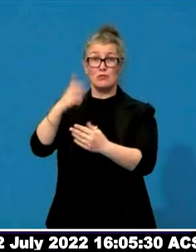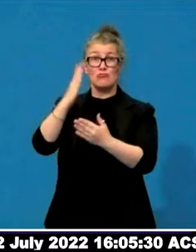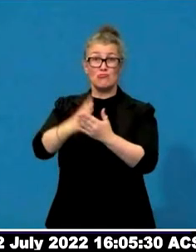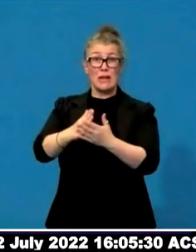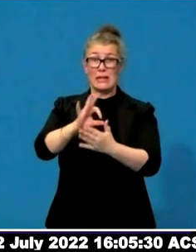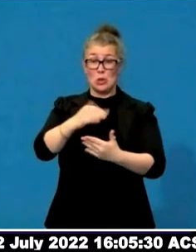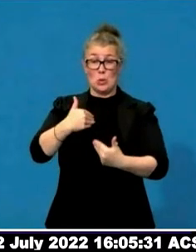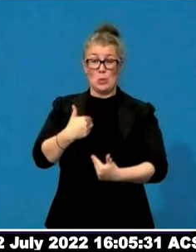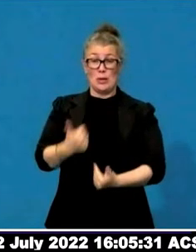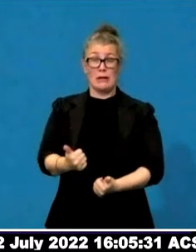I said, okay.